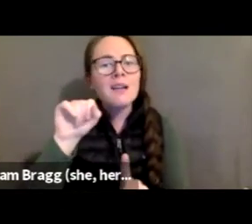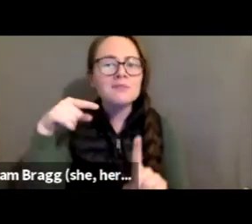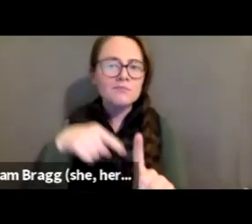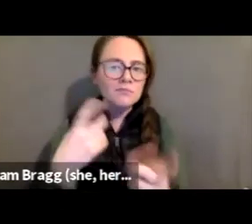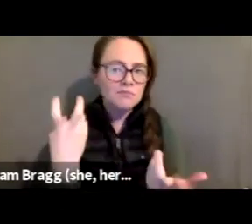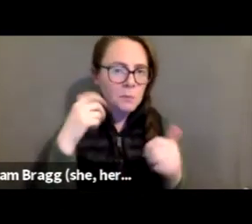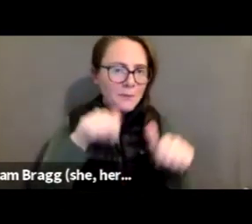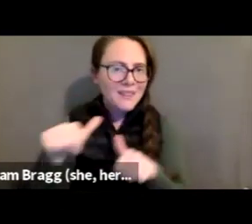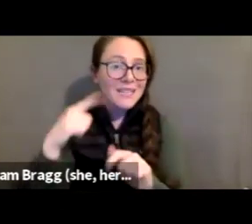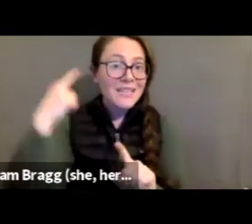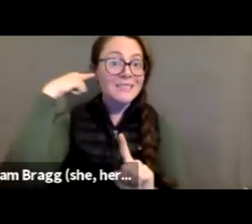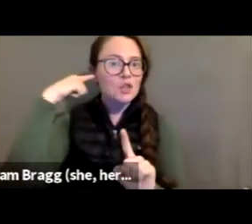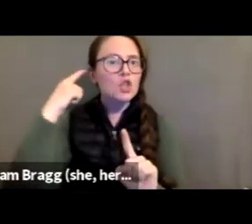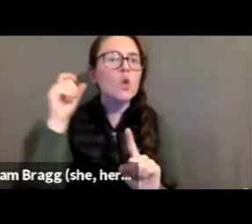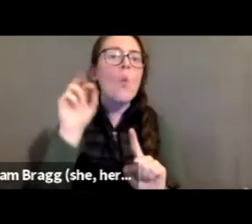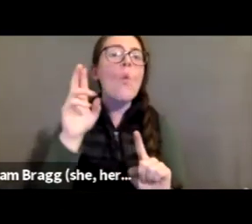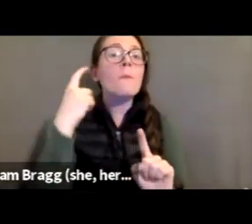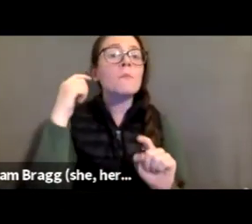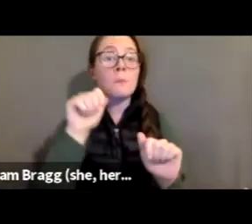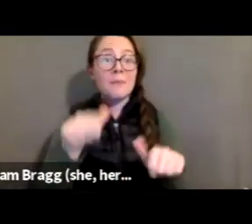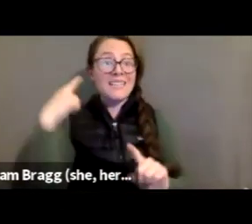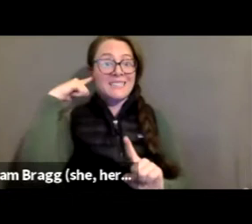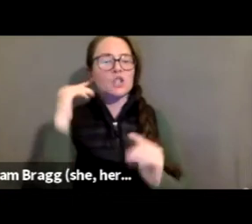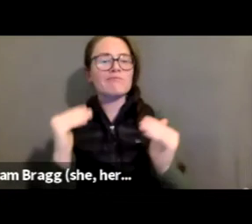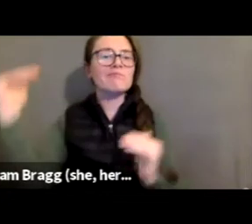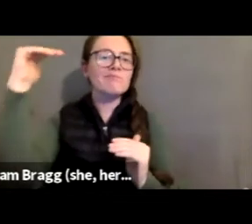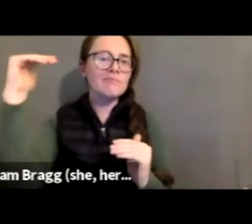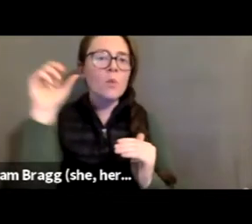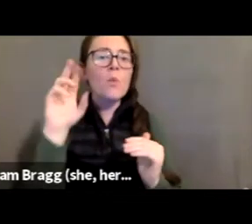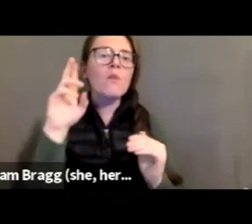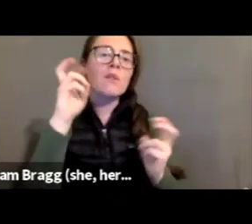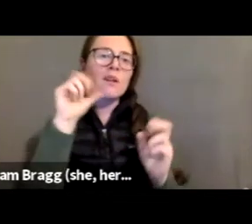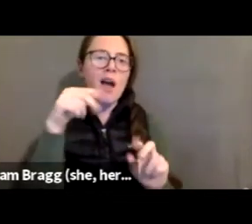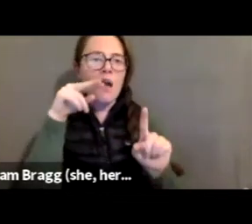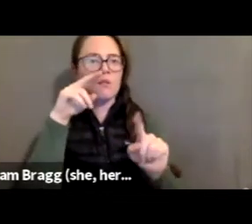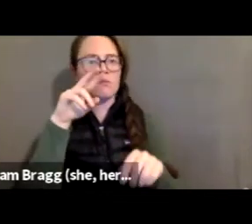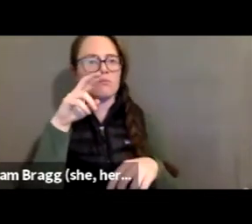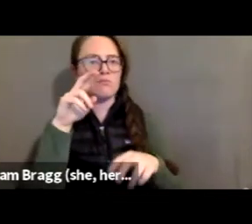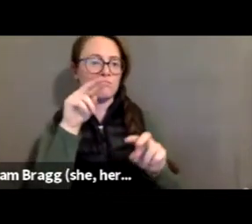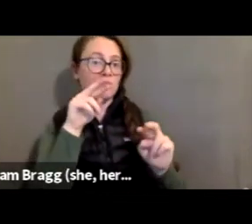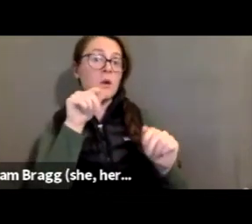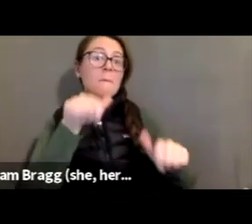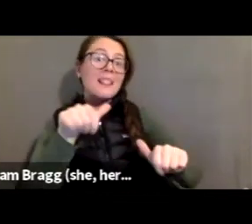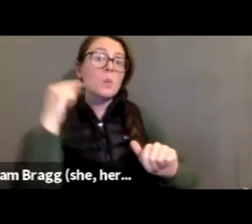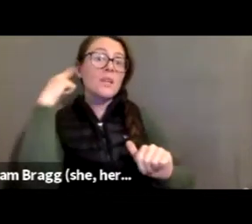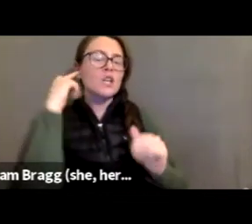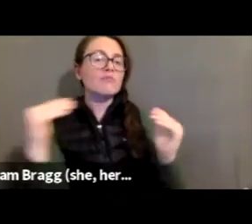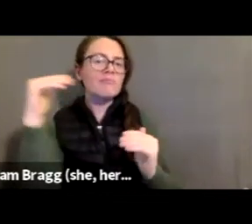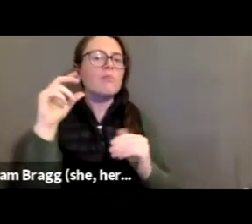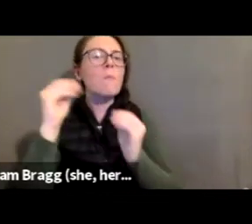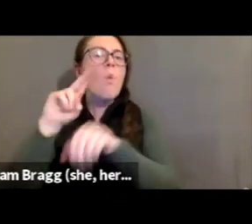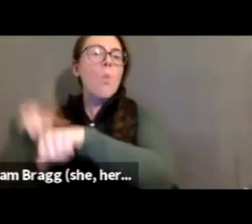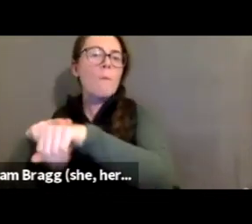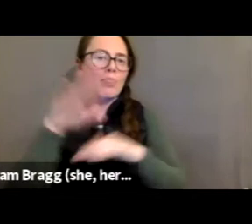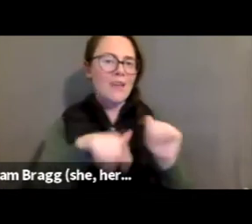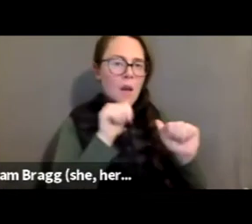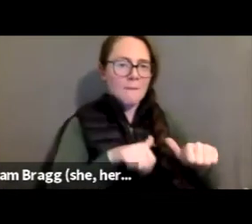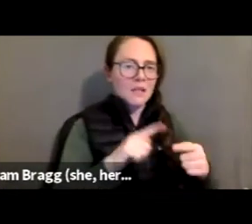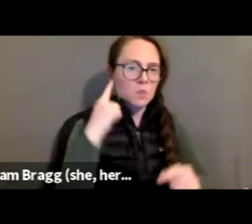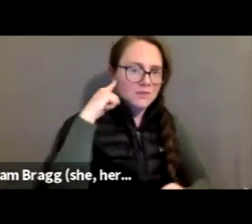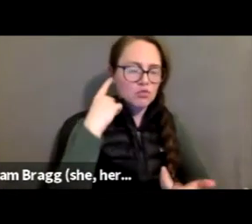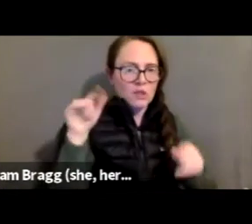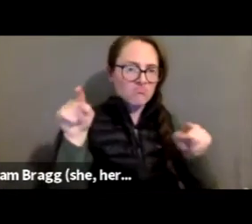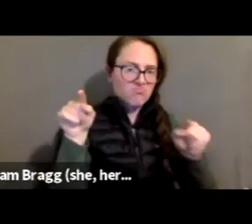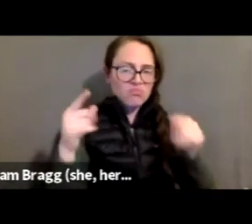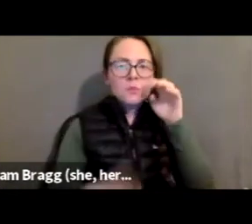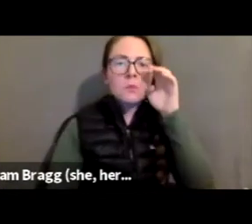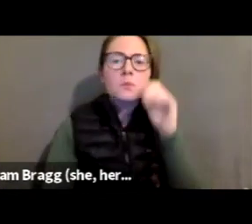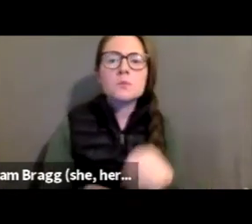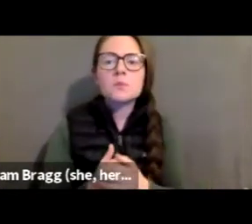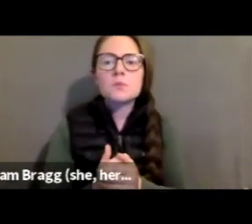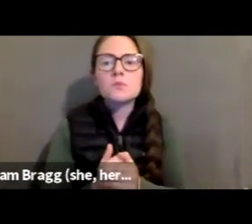Audism bias as a term that relates to the ability to hear. Being superior